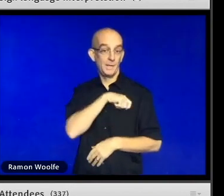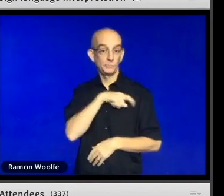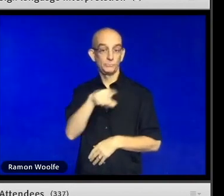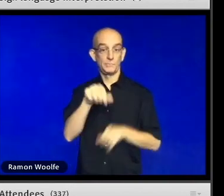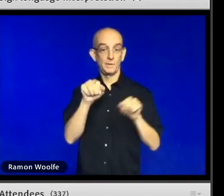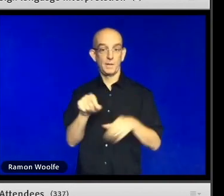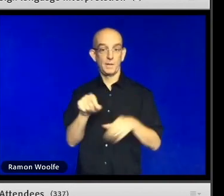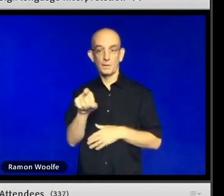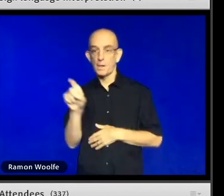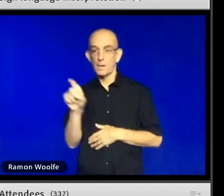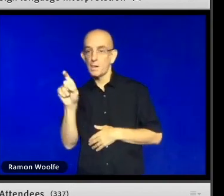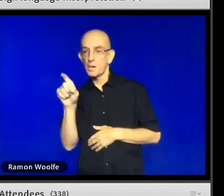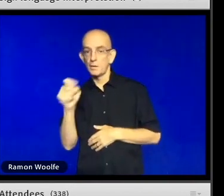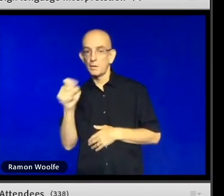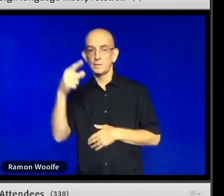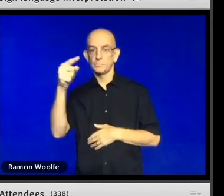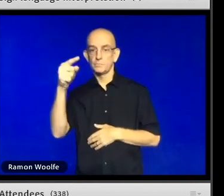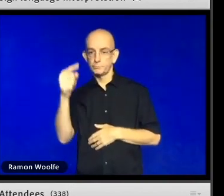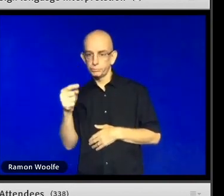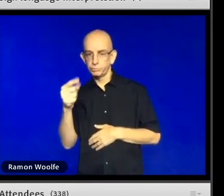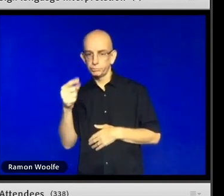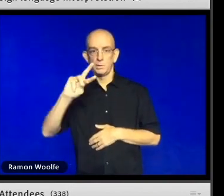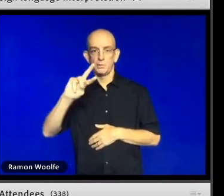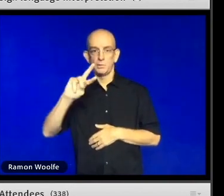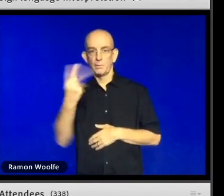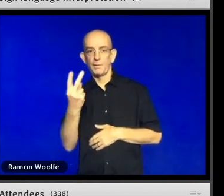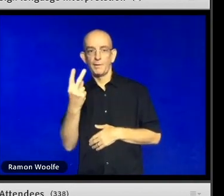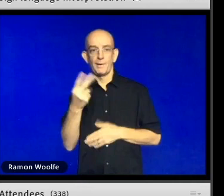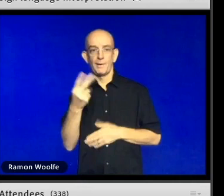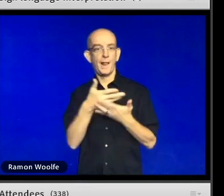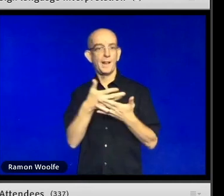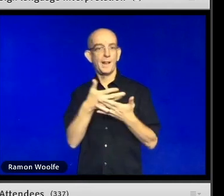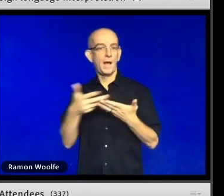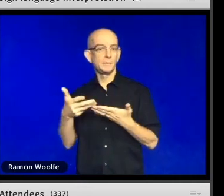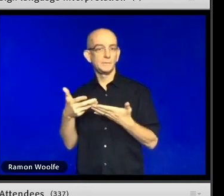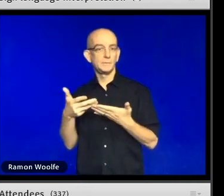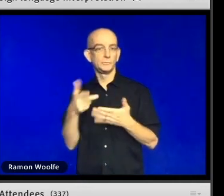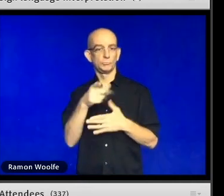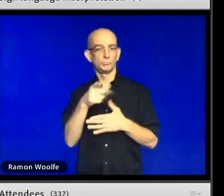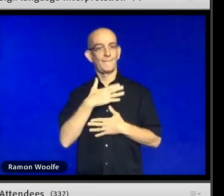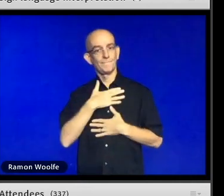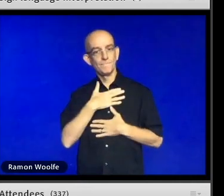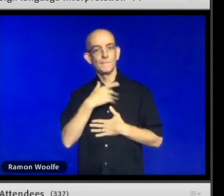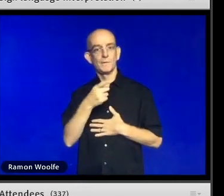that you have trouble or problems with the captions pod or if you're following the live